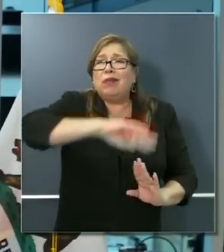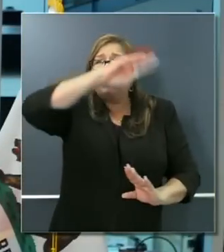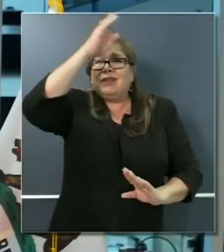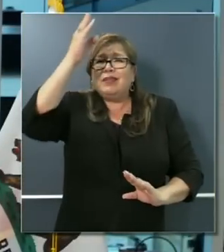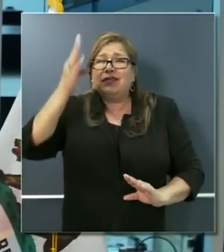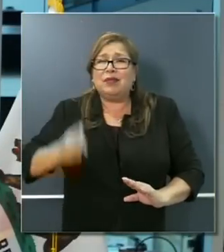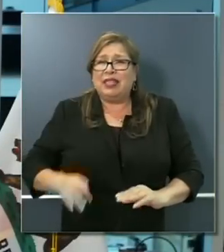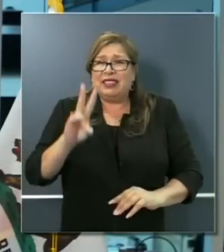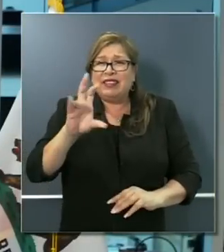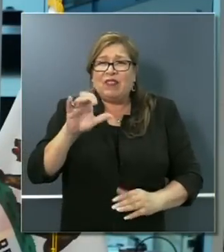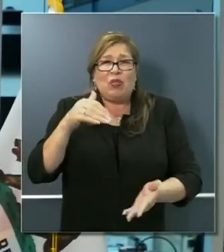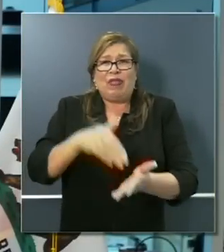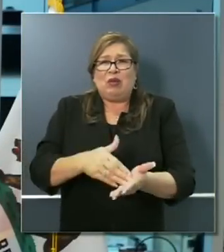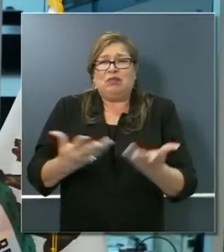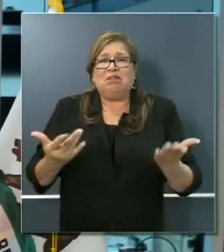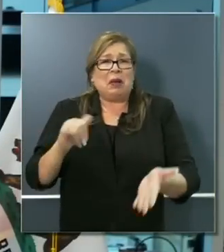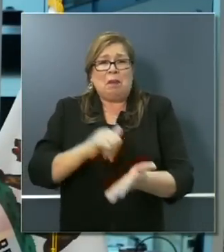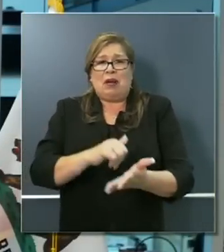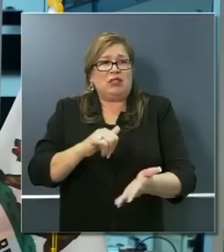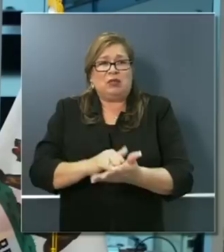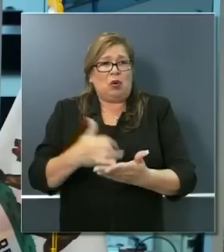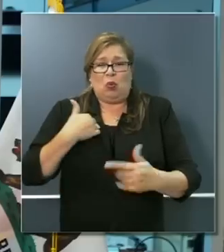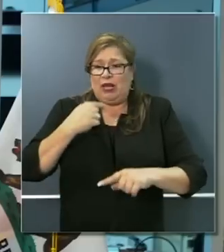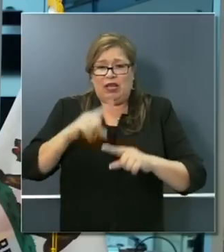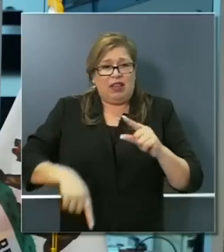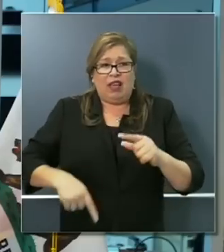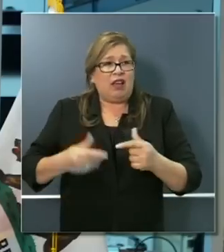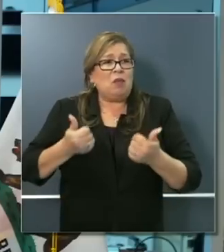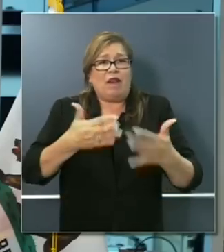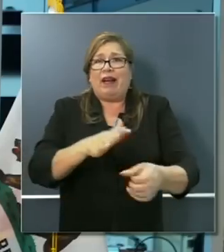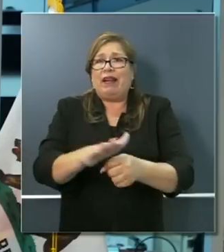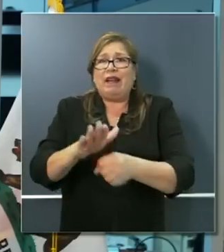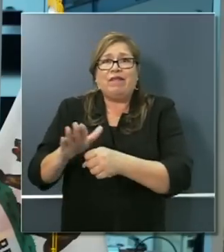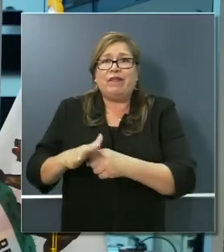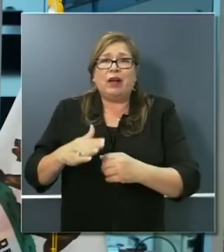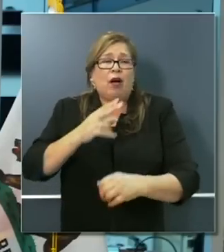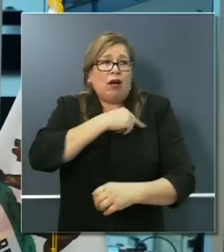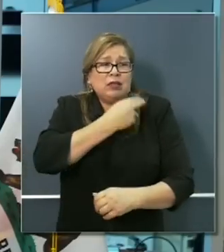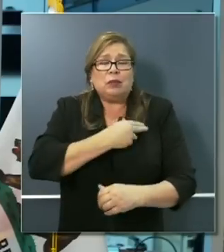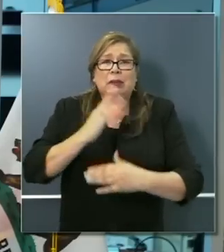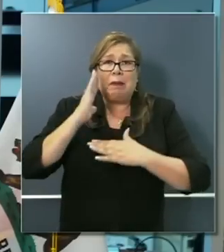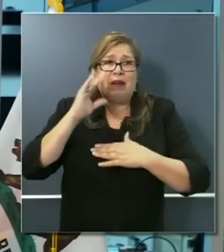ABOVE THIS 100,000 LINE. IF YOU SEE IT UNMITIGATED, WE